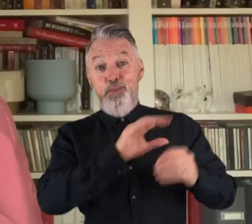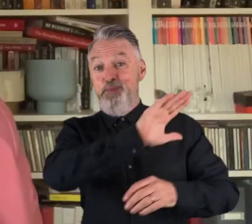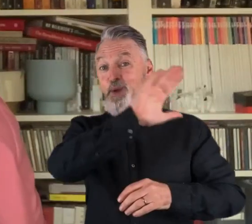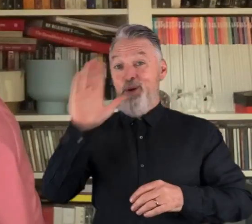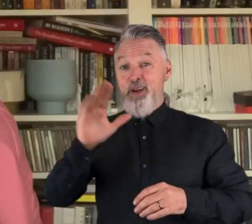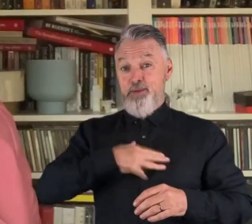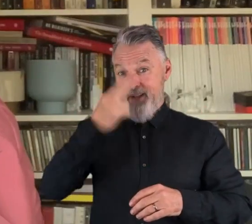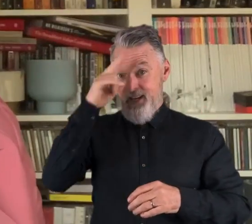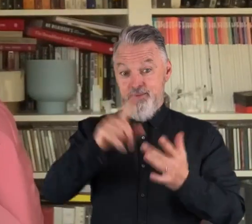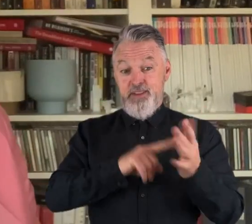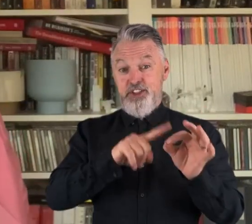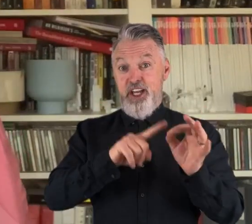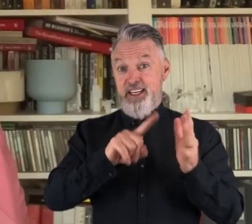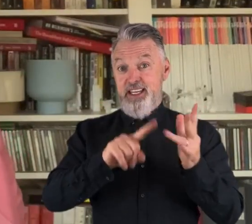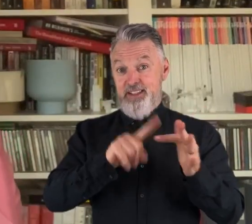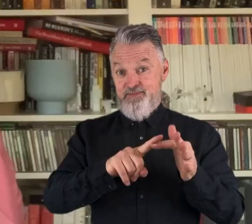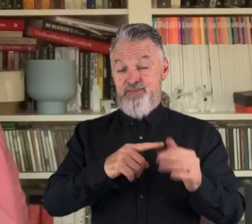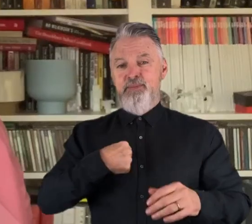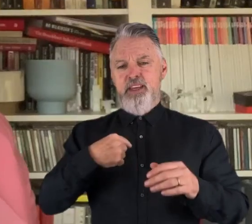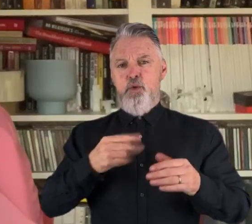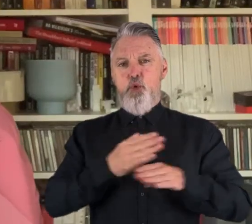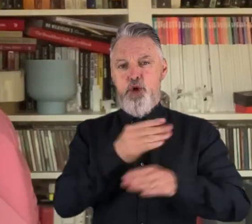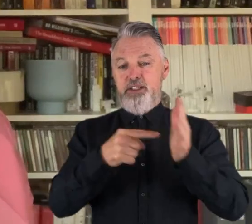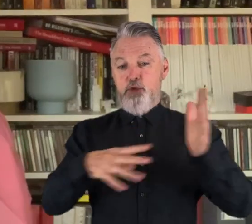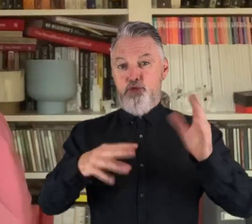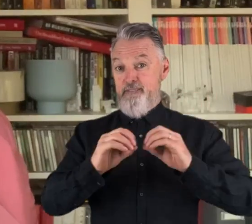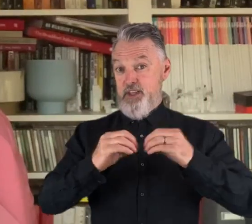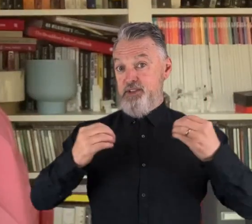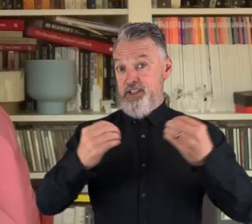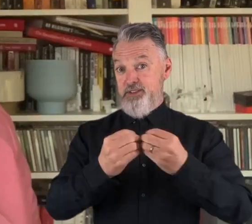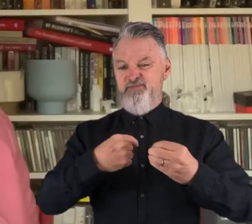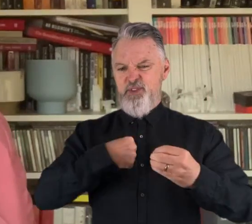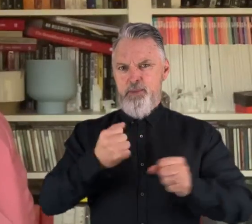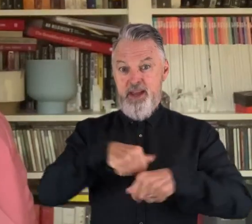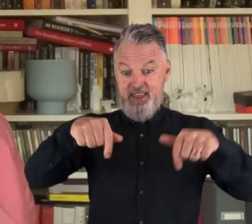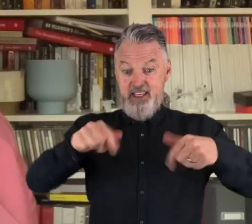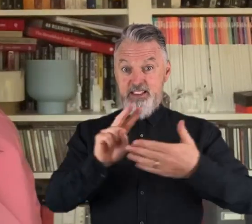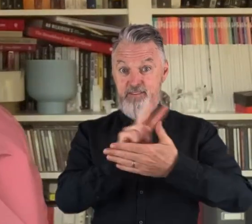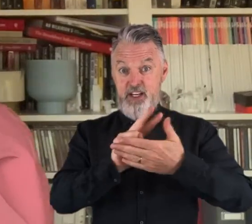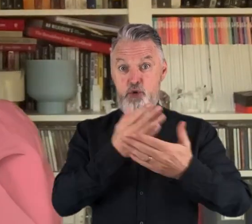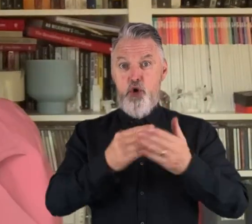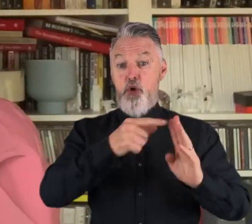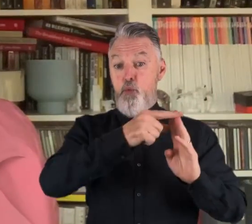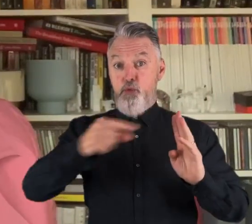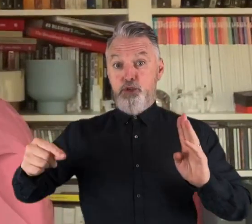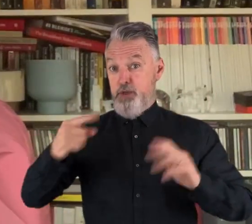My name's Jackie Coates and I head up the Telstra Foundation I'm making this video on the lands of the Warundjeri people of the Kulin nation